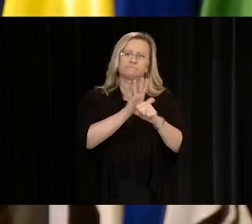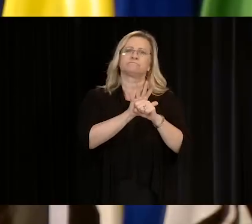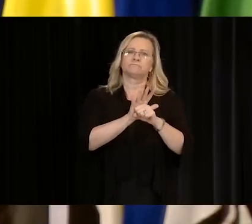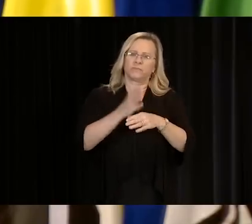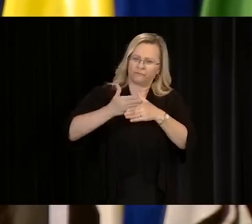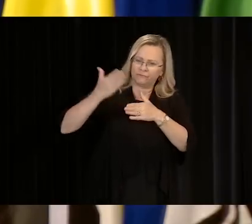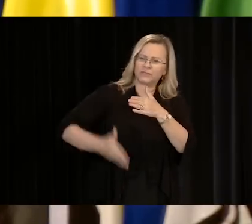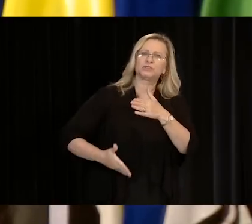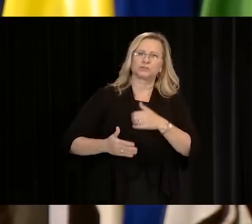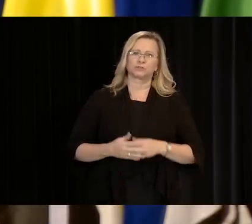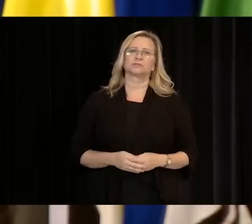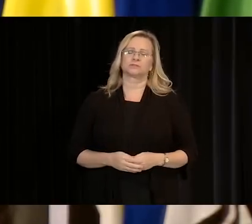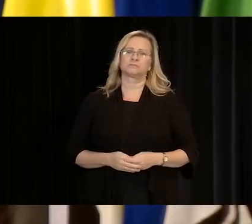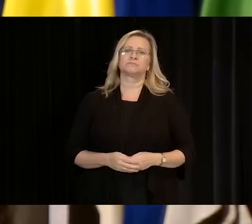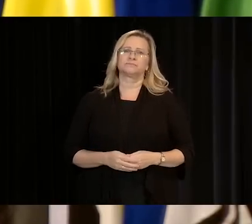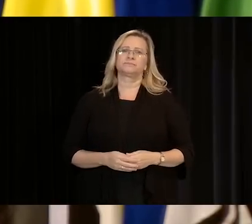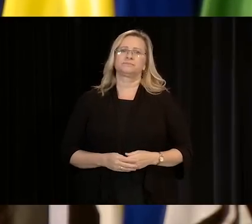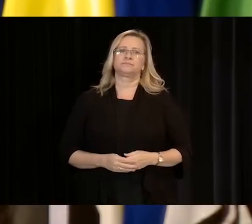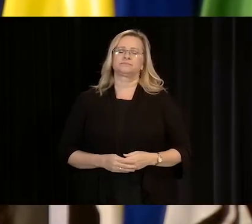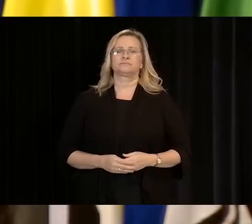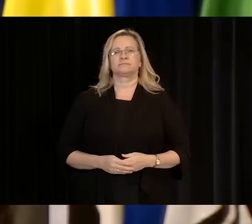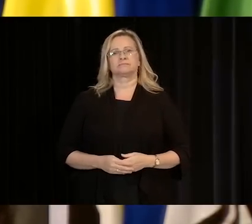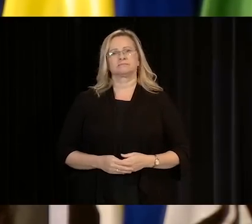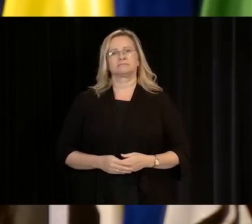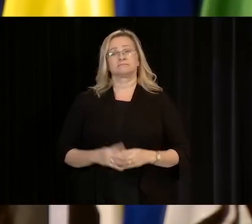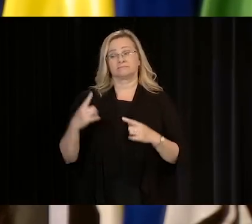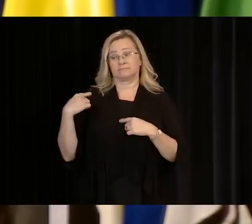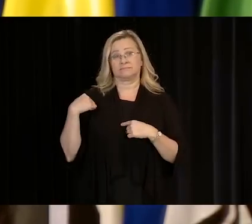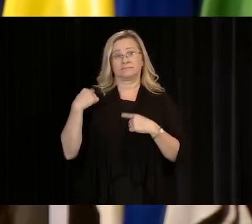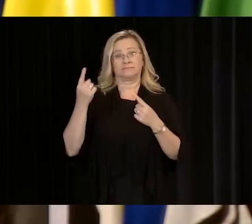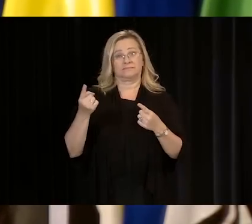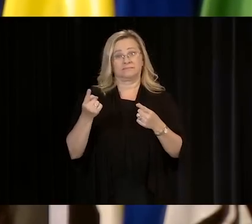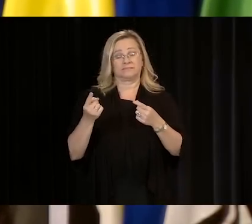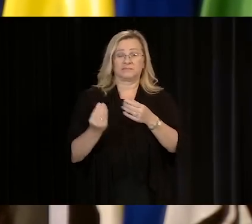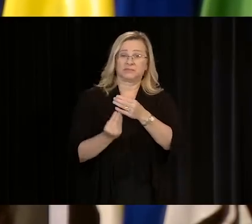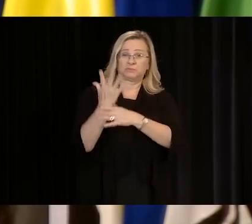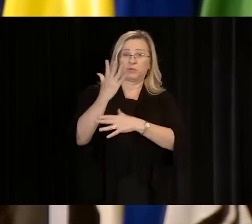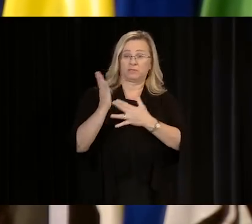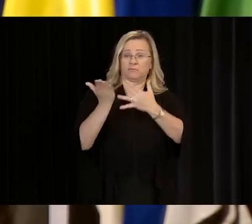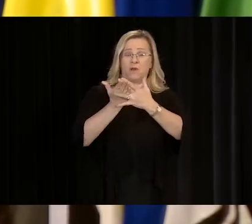SINCE SPRING BREAK, YOU HAVE BEEN CHALLENGED TO ADAPT TO COUNTLESS CHANGING CIRCUMSTANCES,